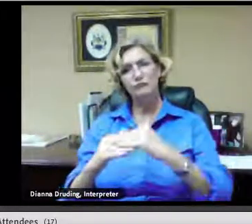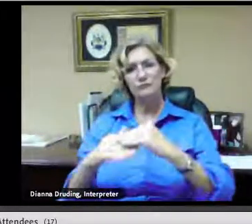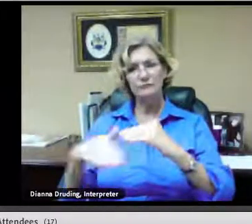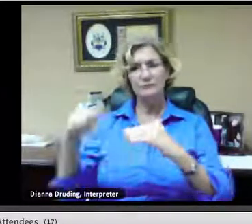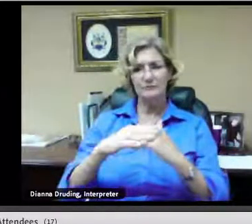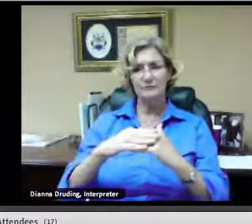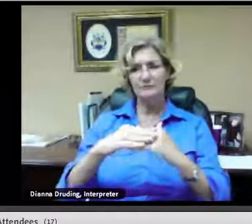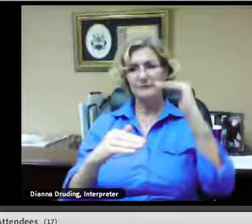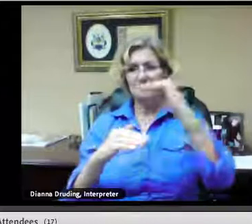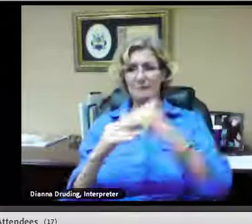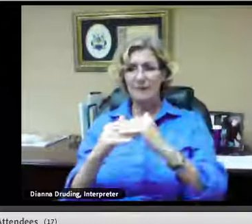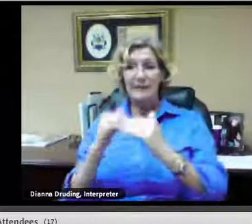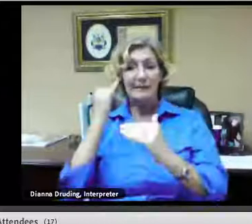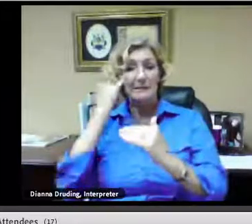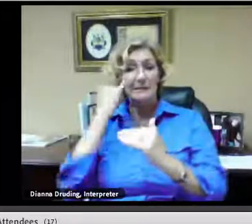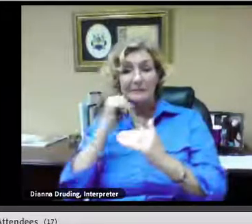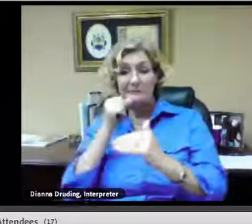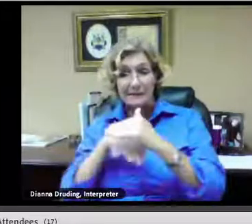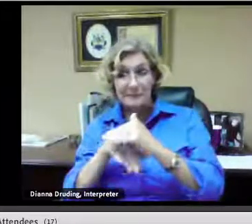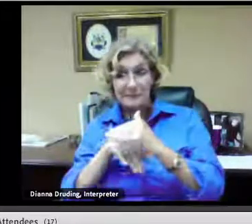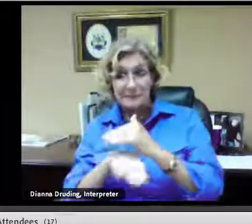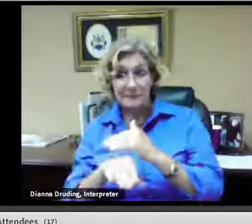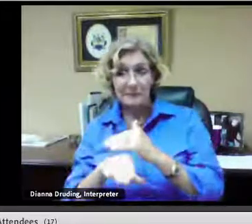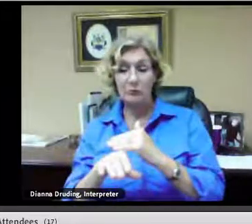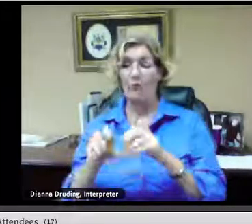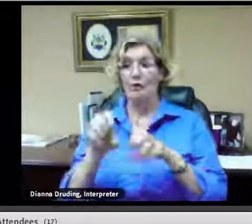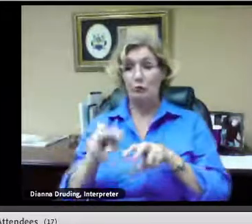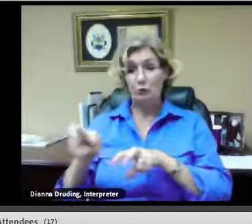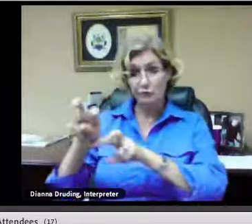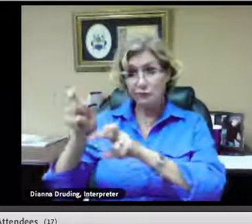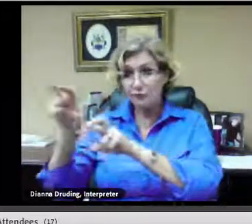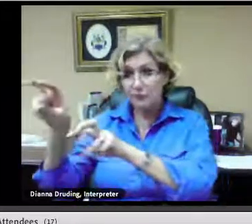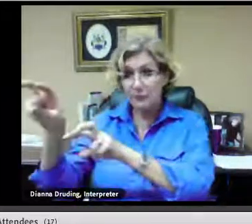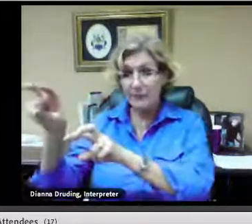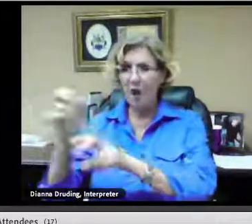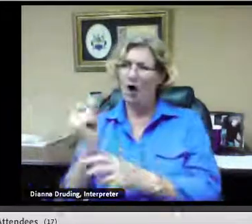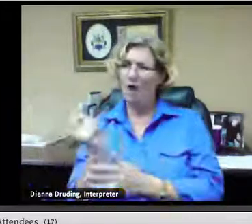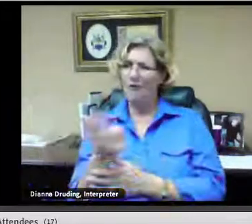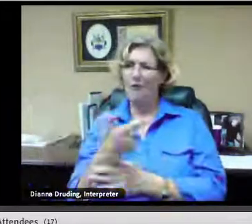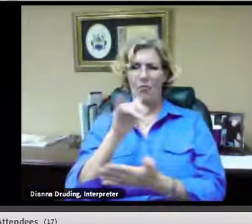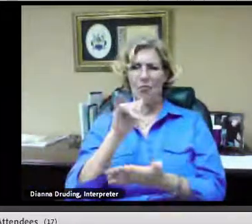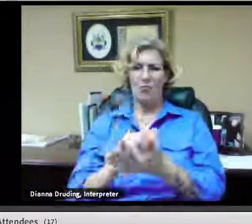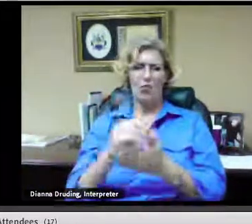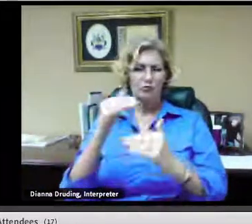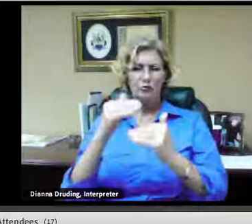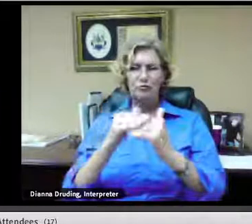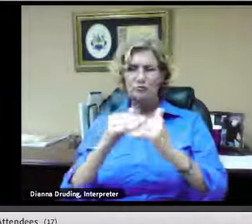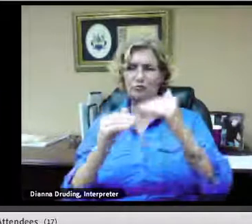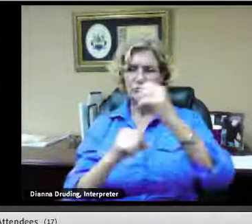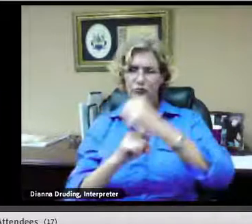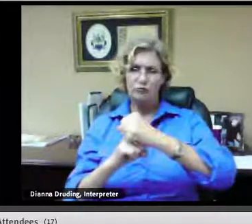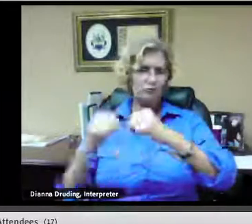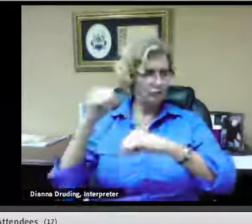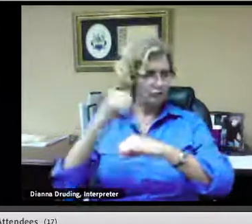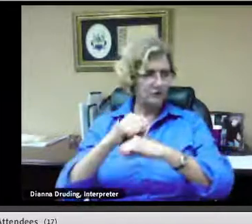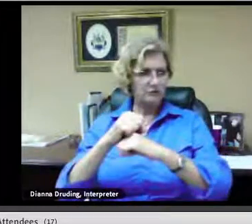all of those structures, you know, the medical system has some serious growth to do to better accommodate